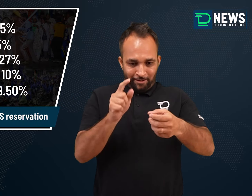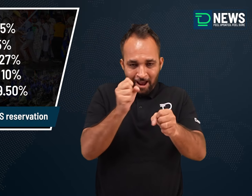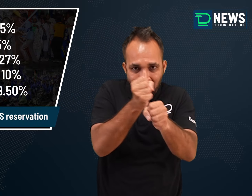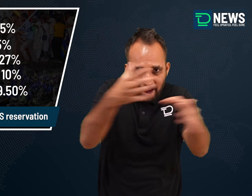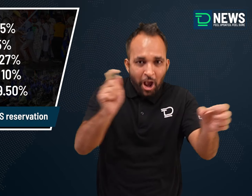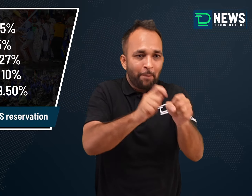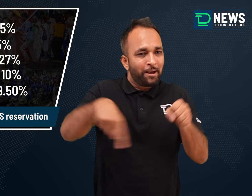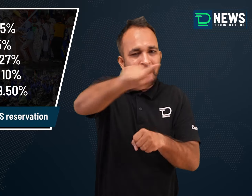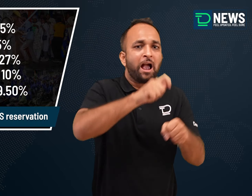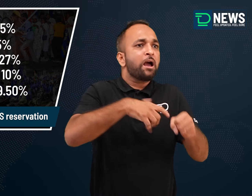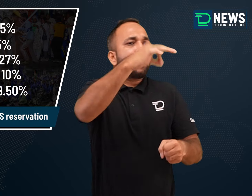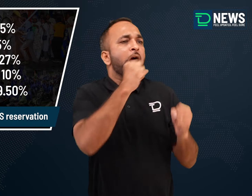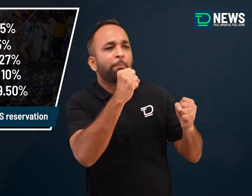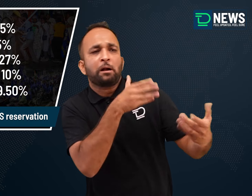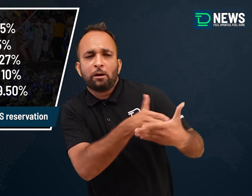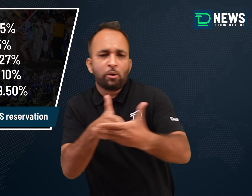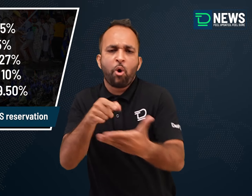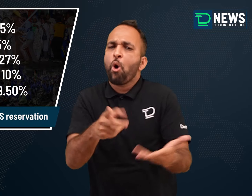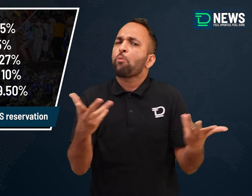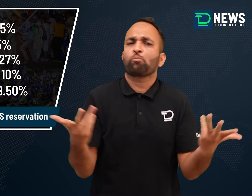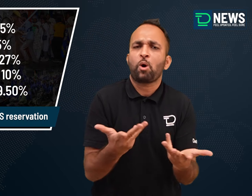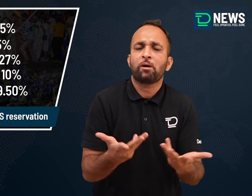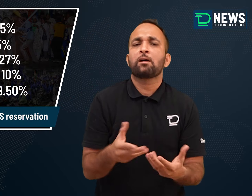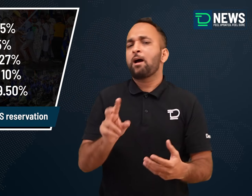The main objective of the reservation is that they are poor and not able to get government jobs